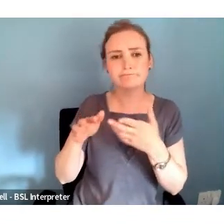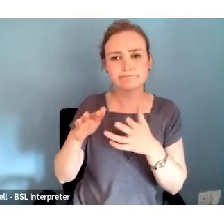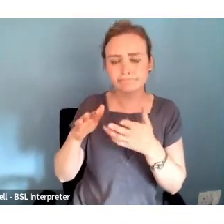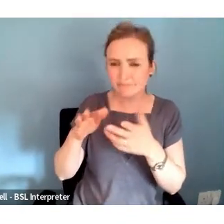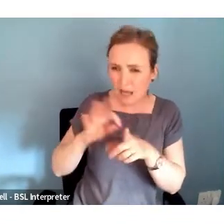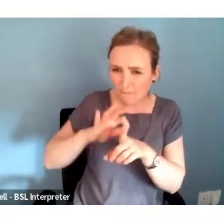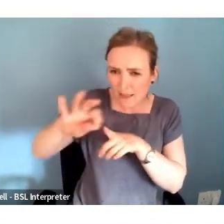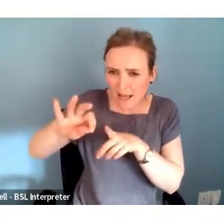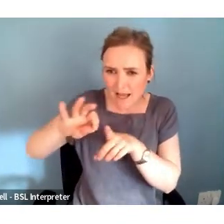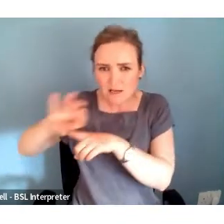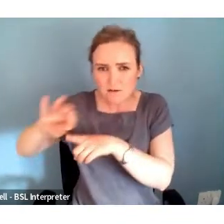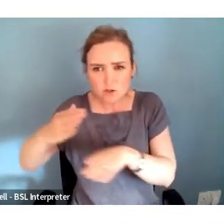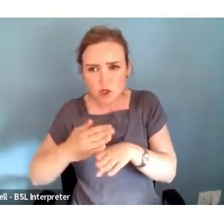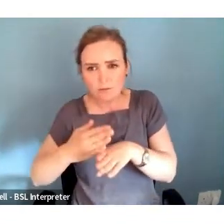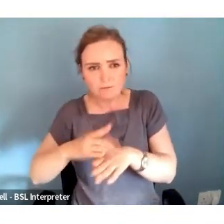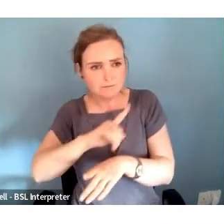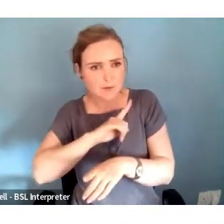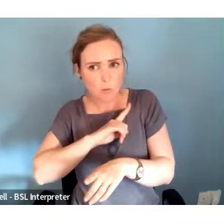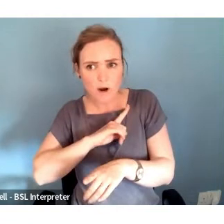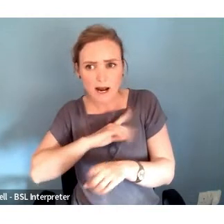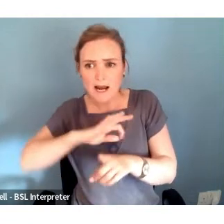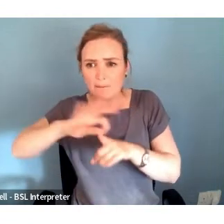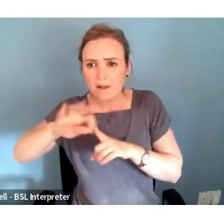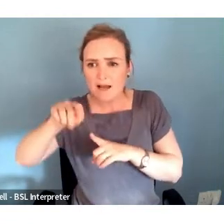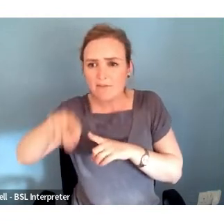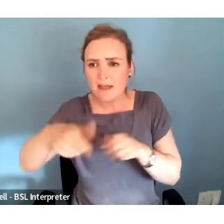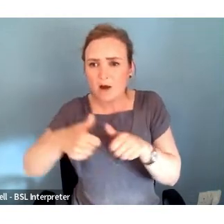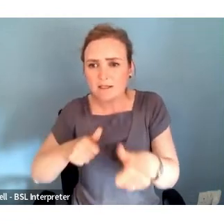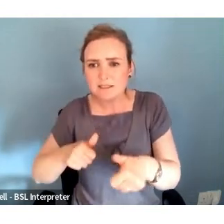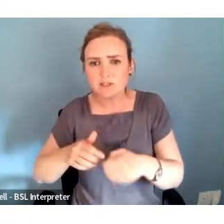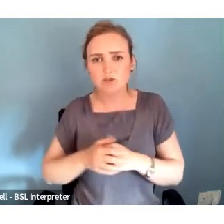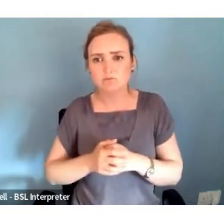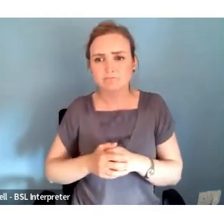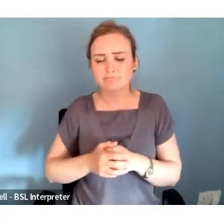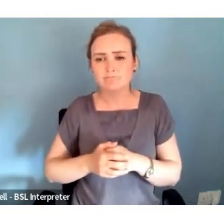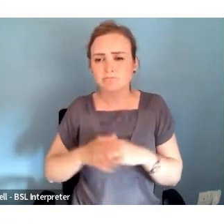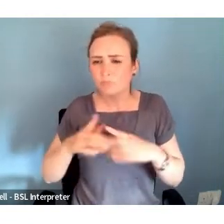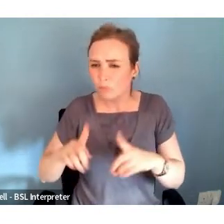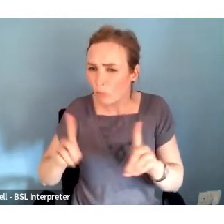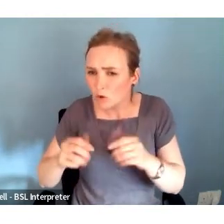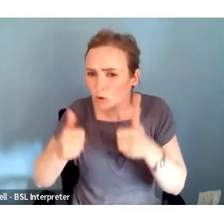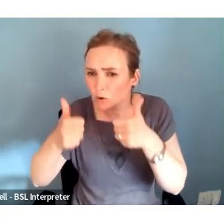your organisation that makes you particularly attractive? What